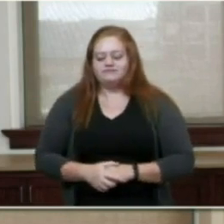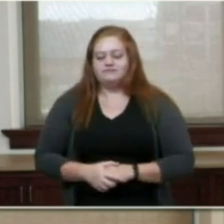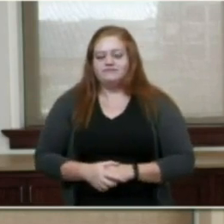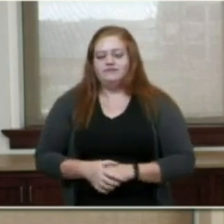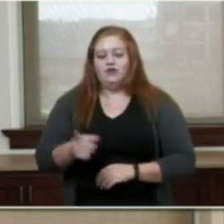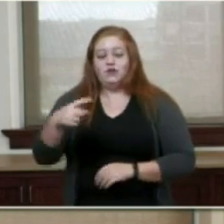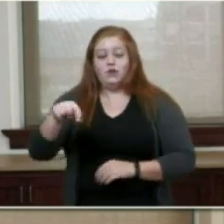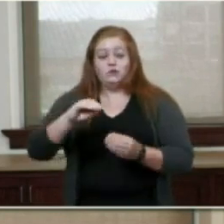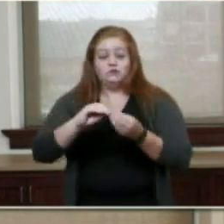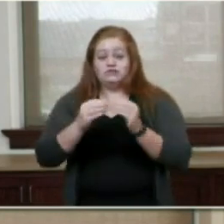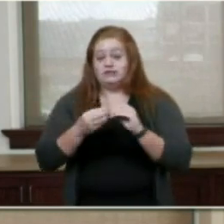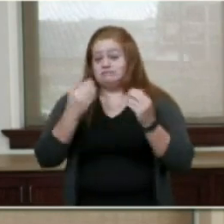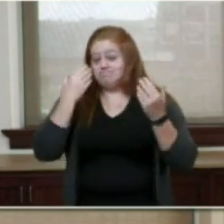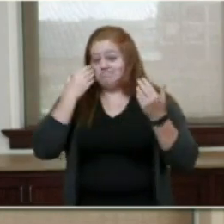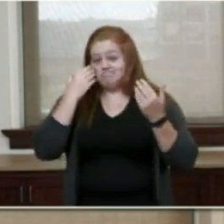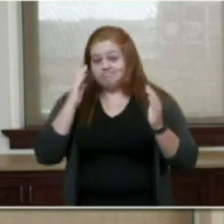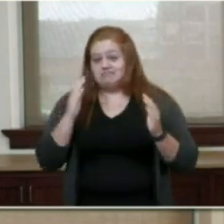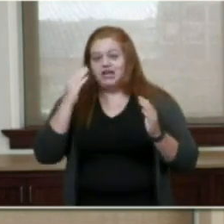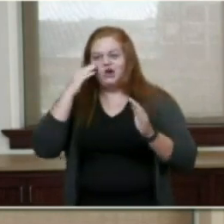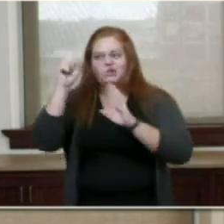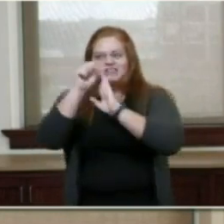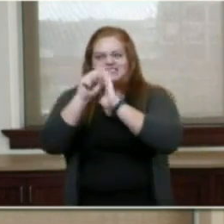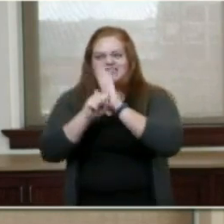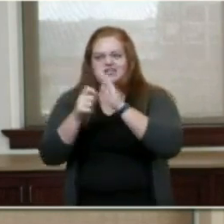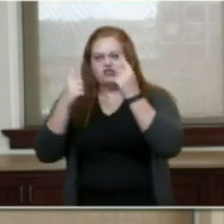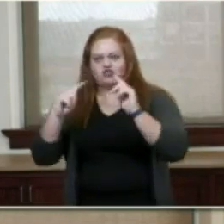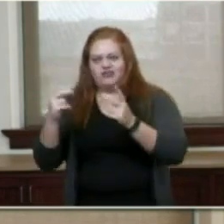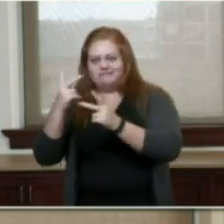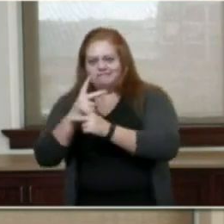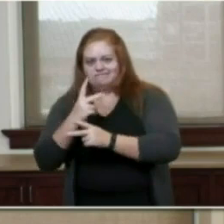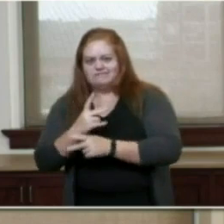know the state is trying to work on that and as I said in my remarks, we